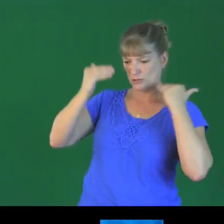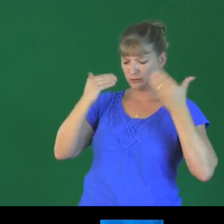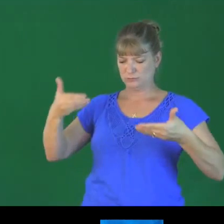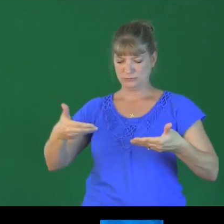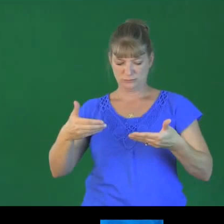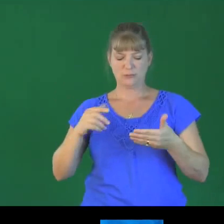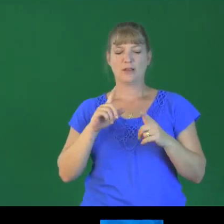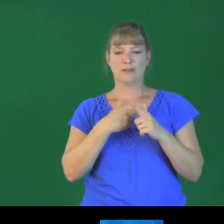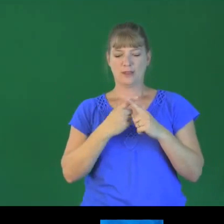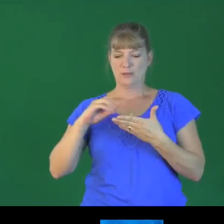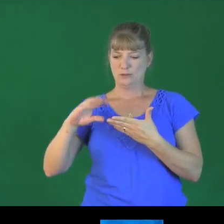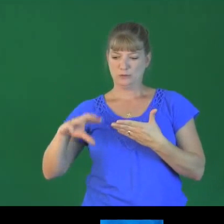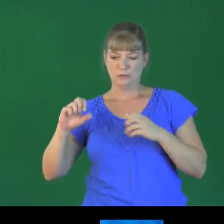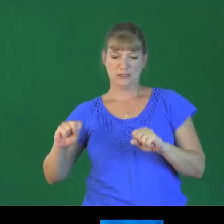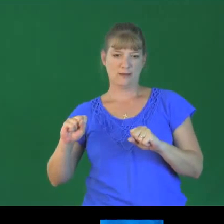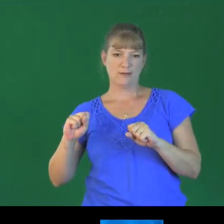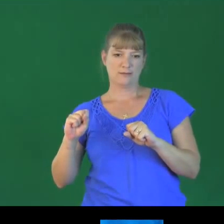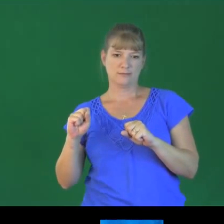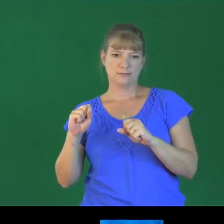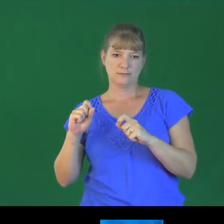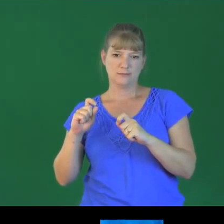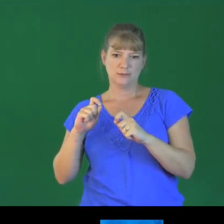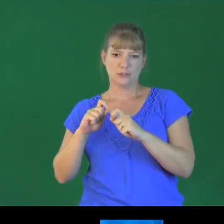Then the student can change the way he or she says it